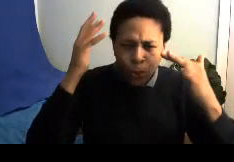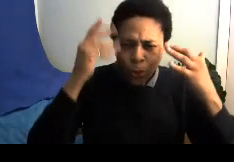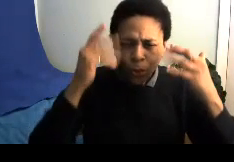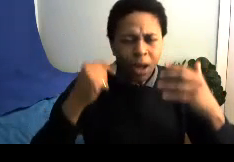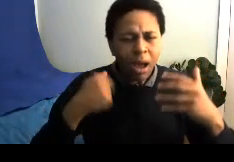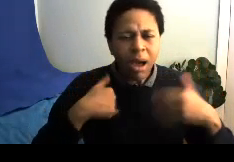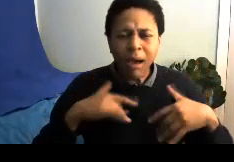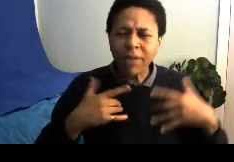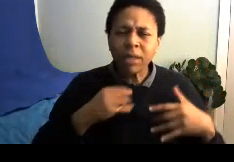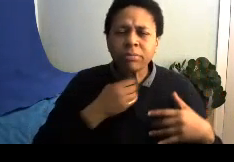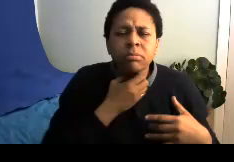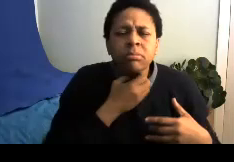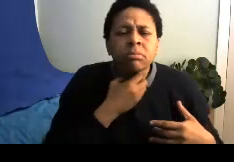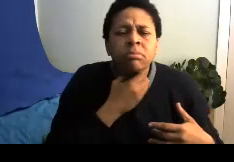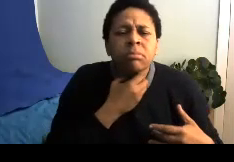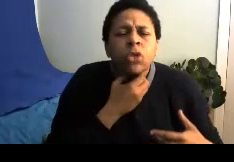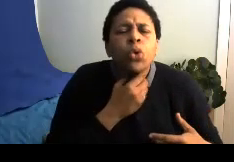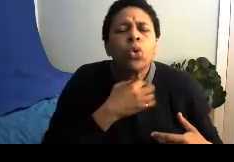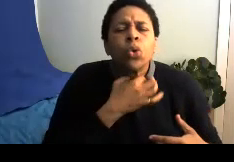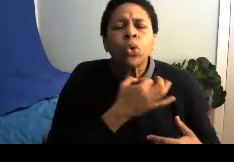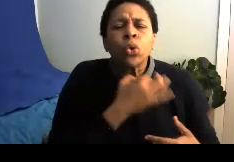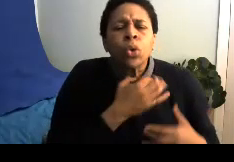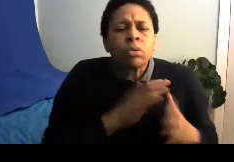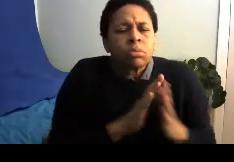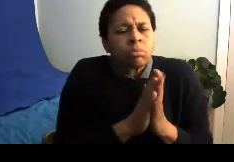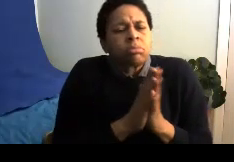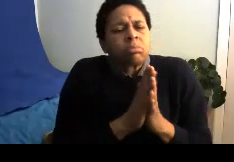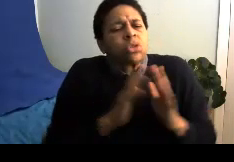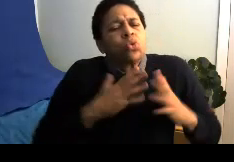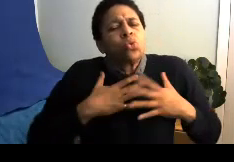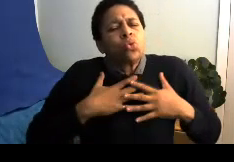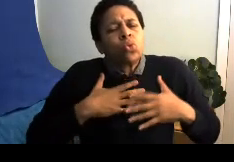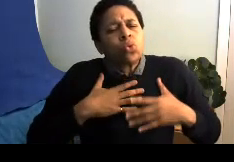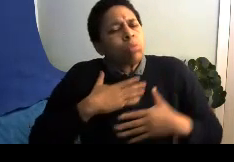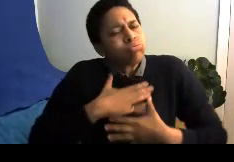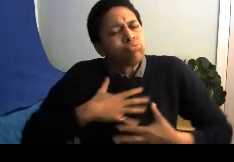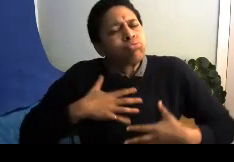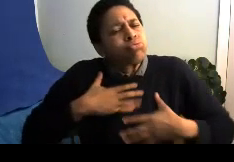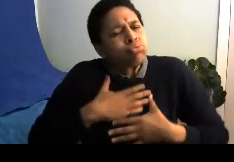at the same time. So yeah. And yeah, I think it's done the same thing again actually.